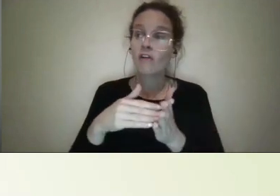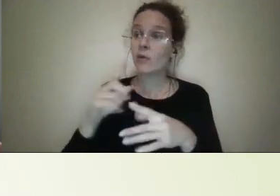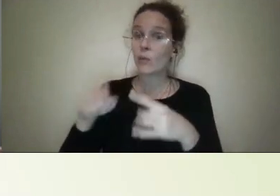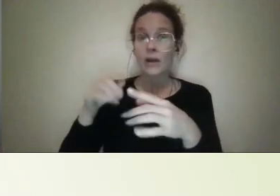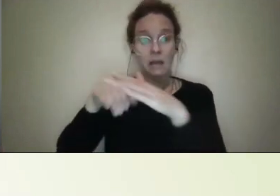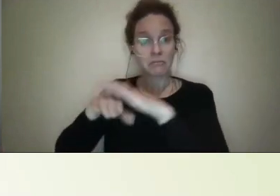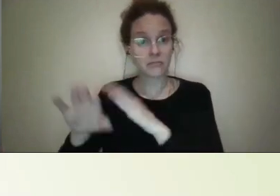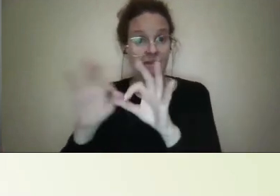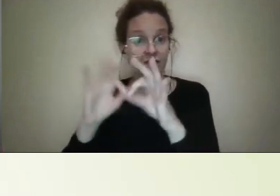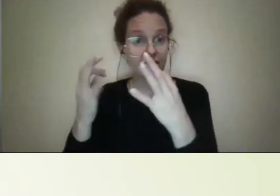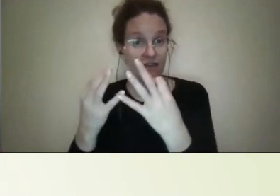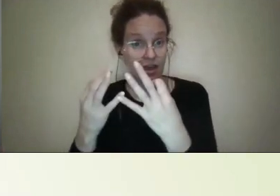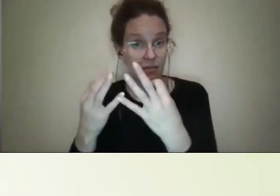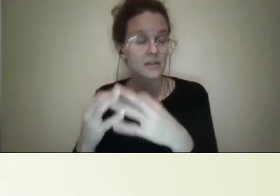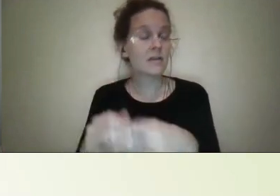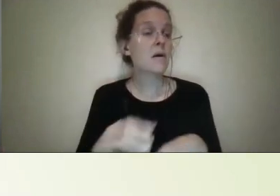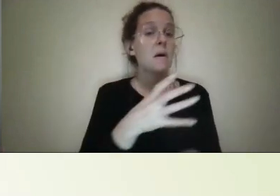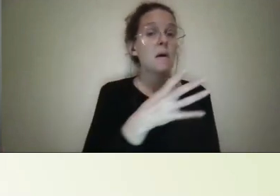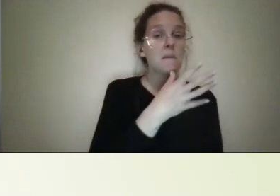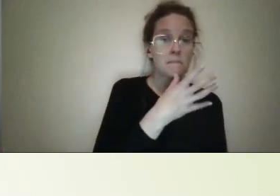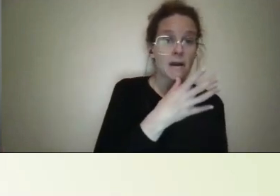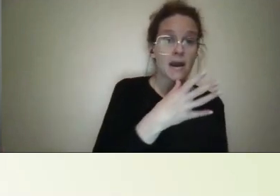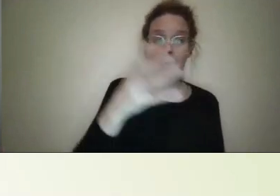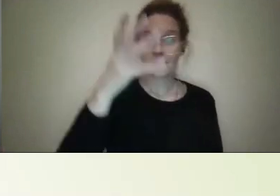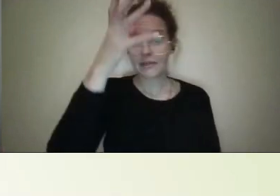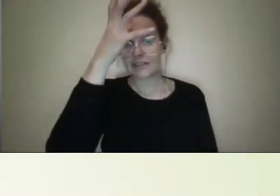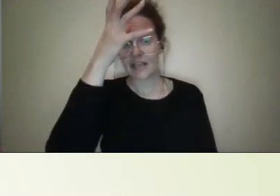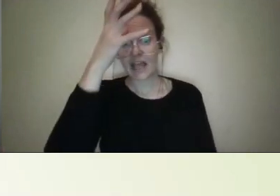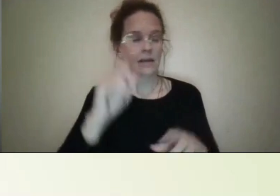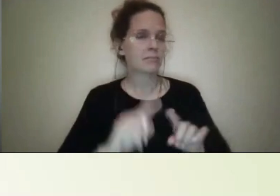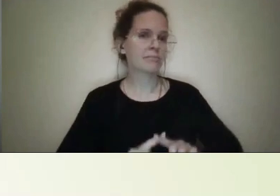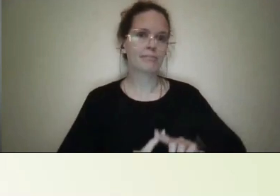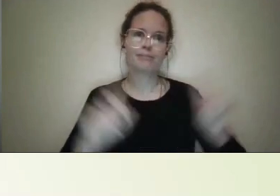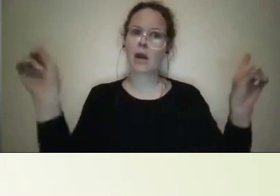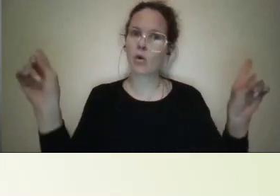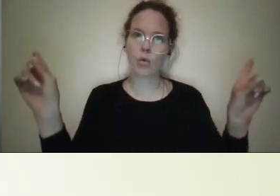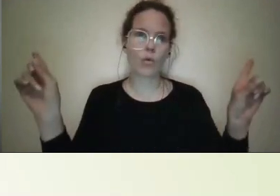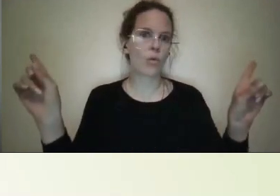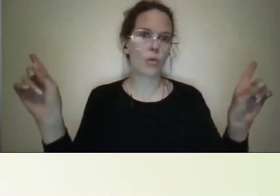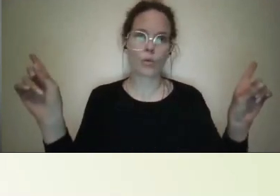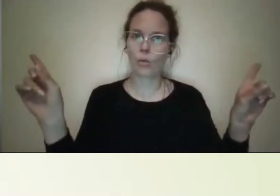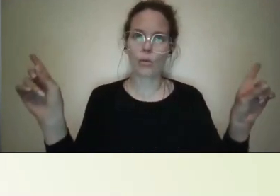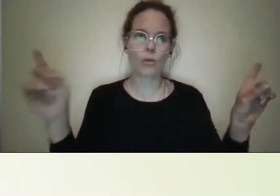I have a mom and a dad clearly not on the same page when it comes to expectations